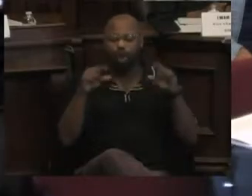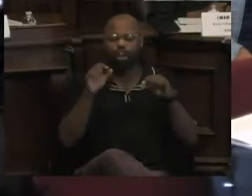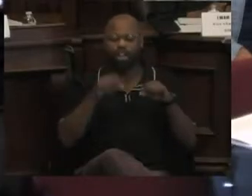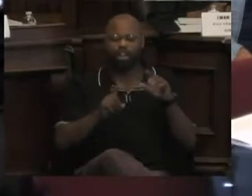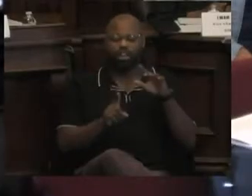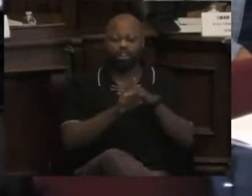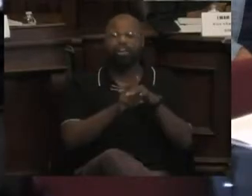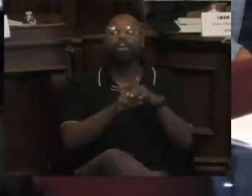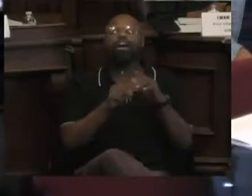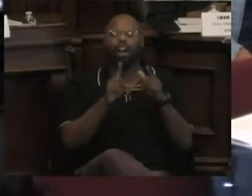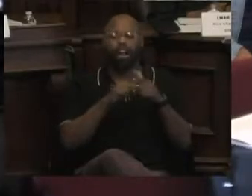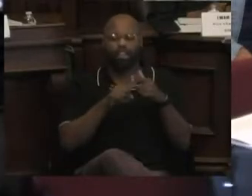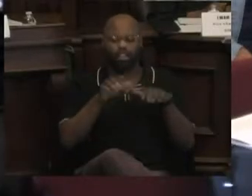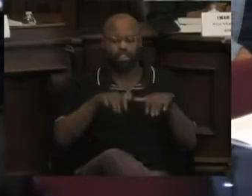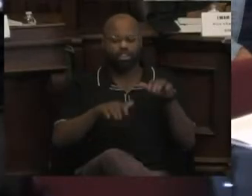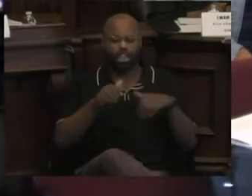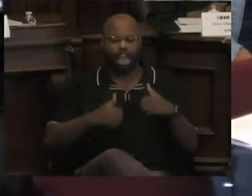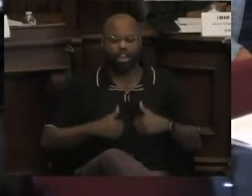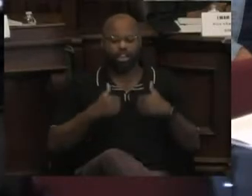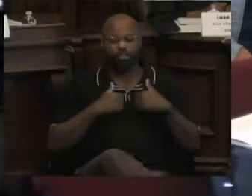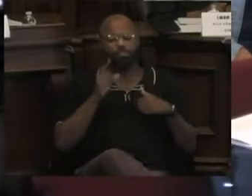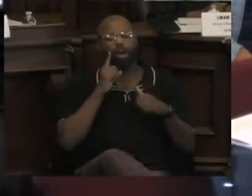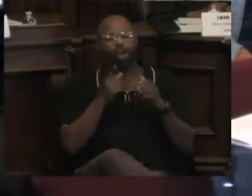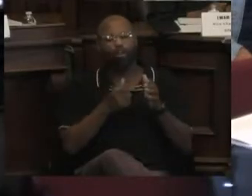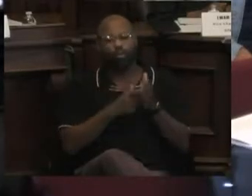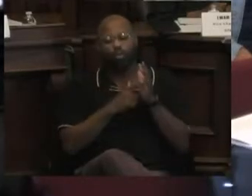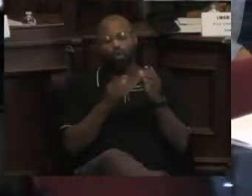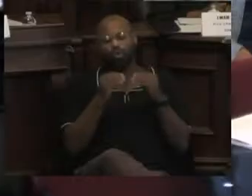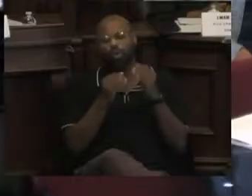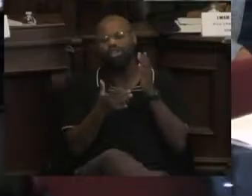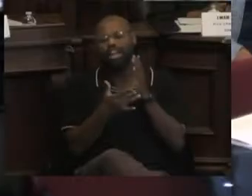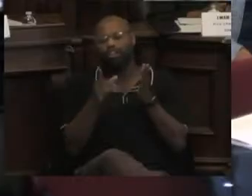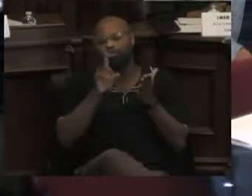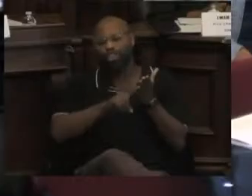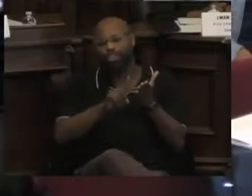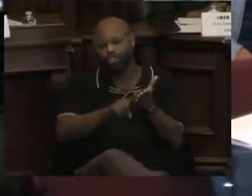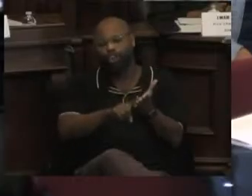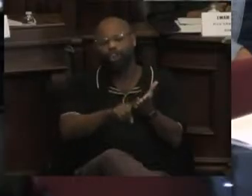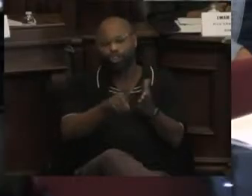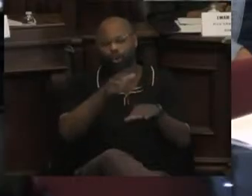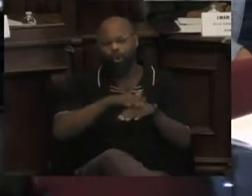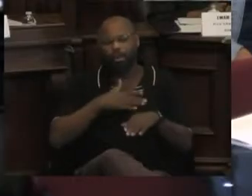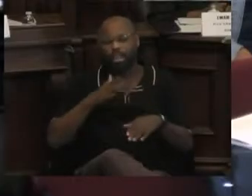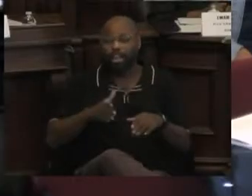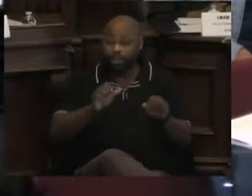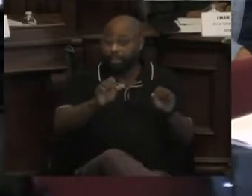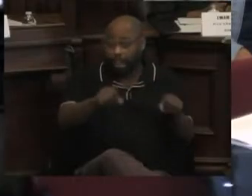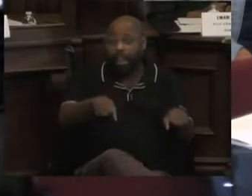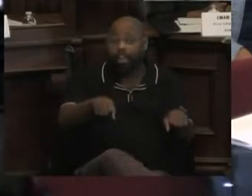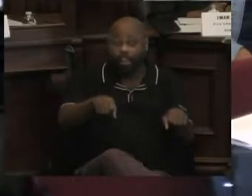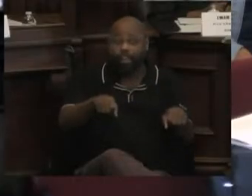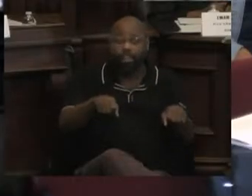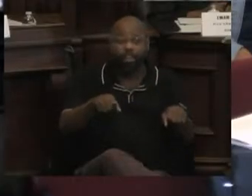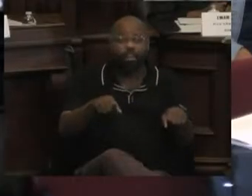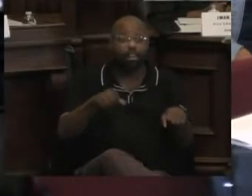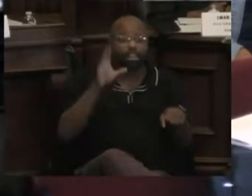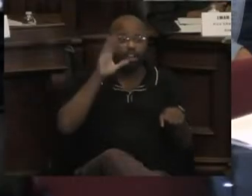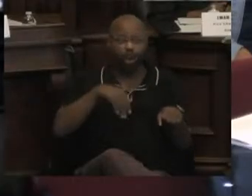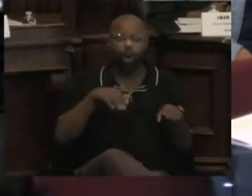certain cases where a search box can appear and people can type in their address, but that would definitely require more